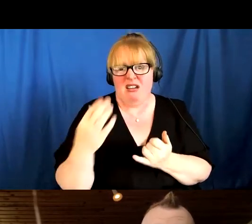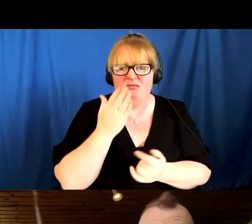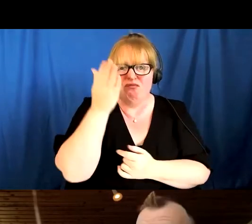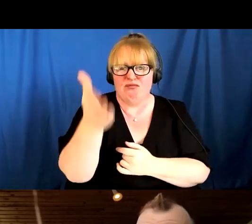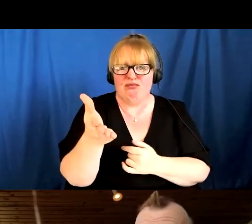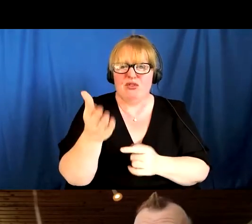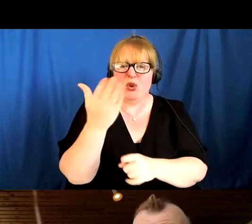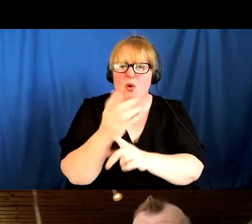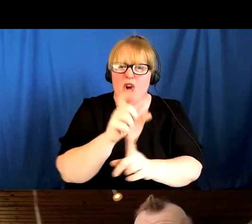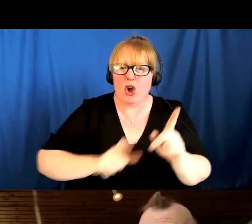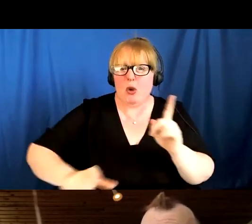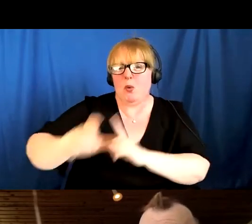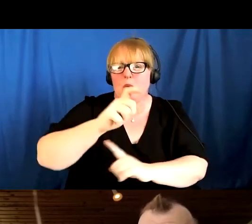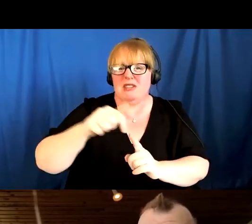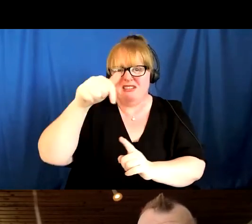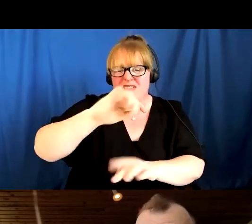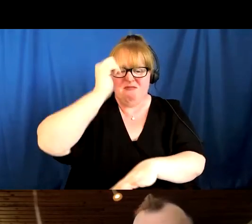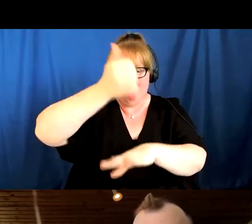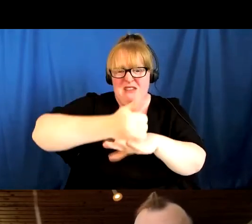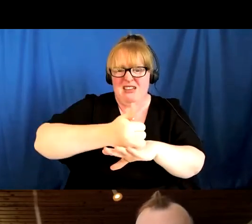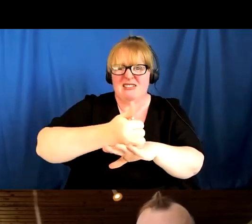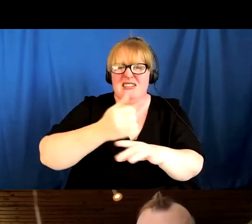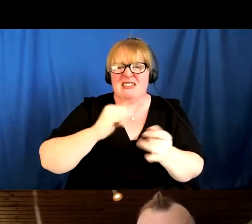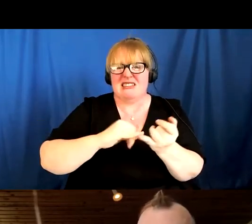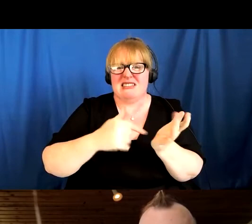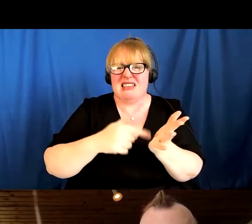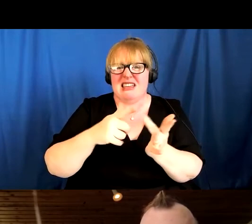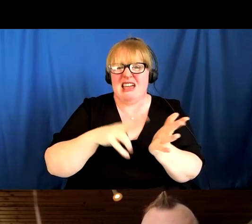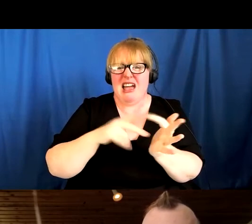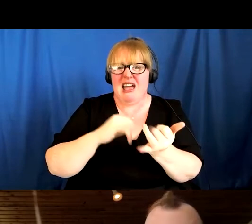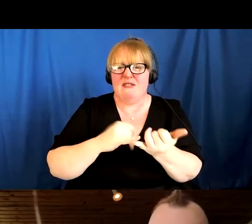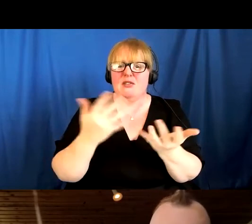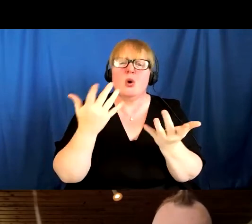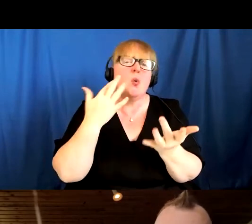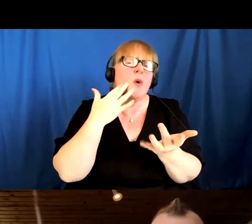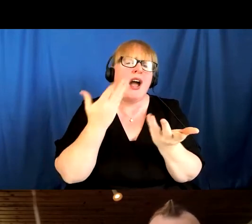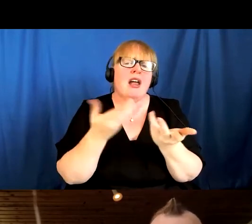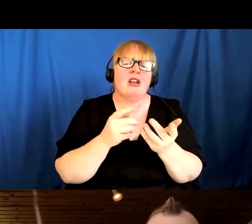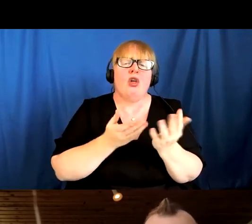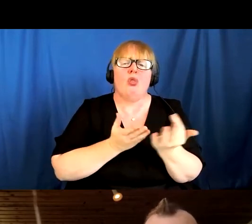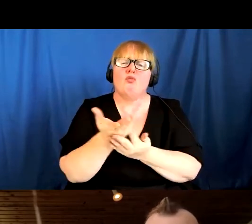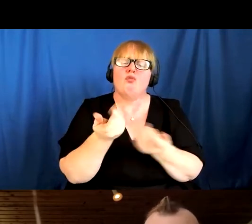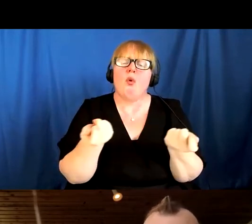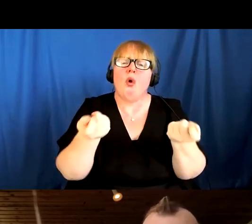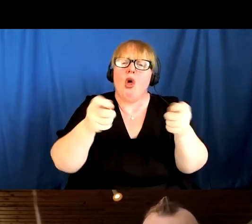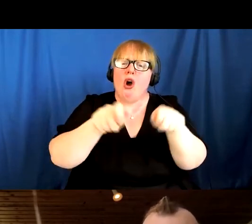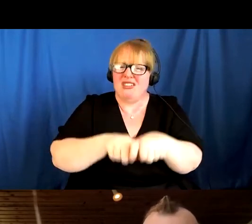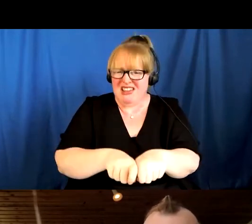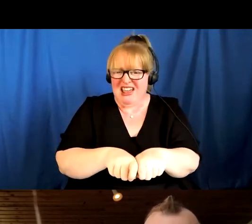in St. Ives, and this is during lockdown. And so, these images you can see here are some of this I do like digital painting. And so, we use these digital images as